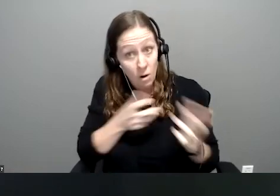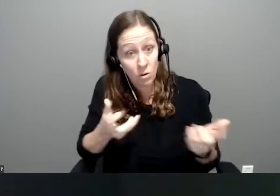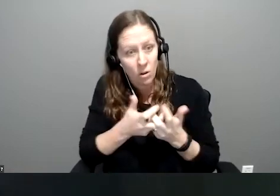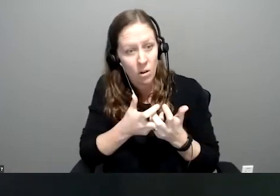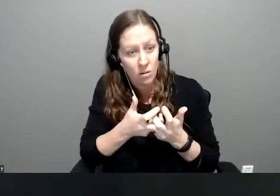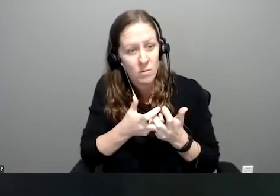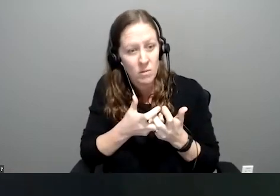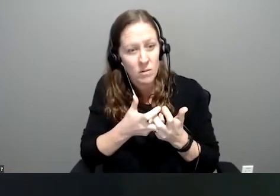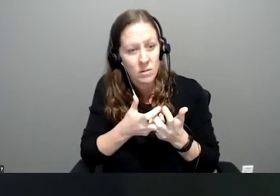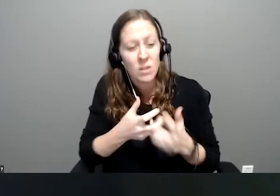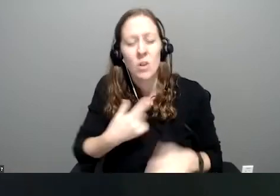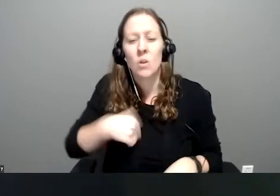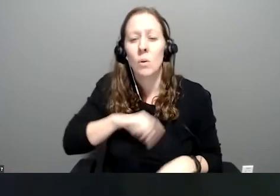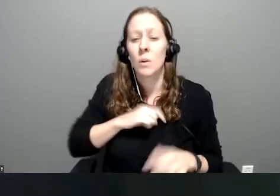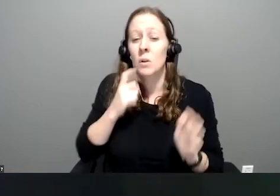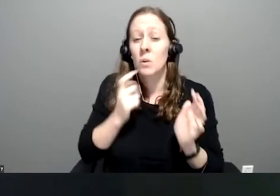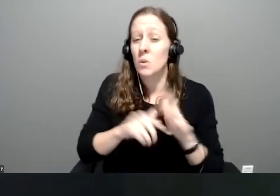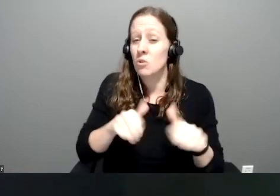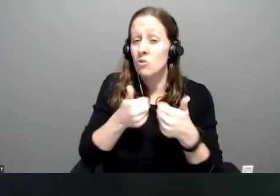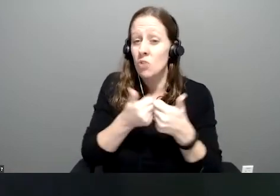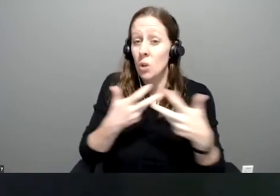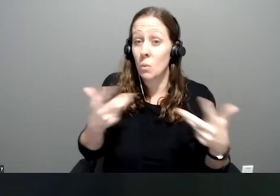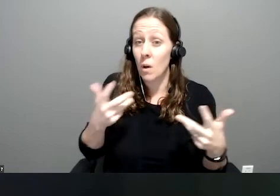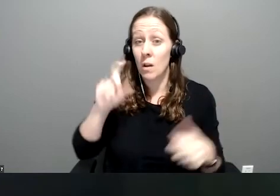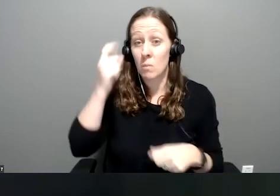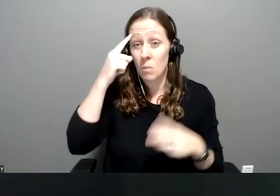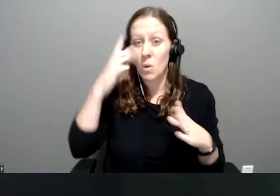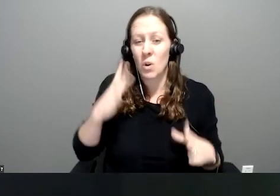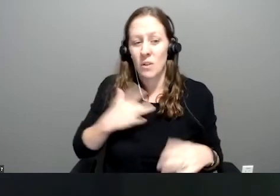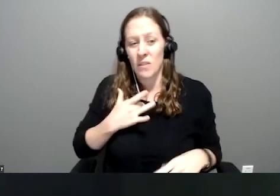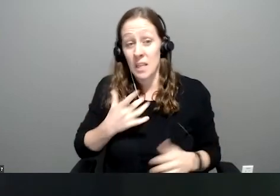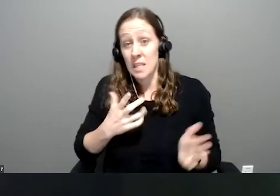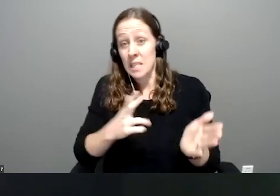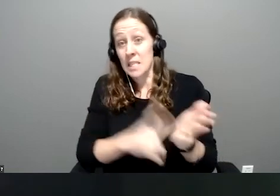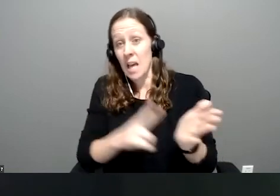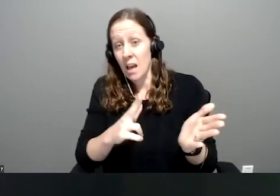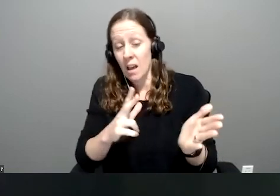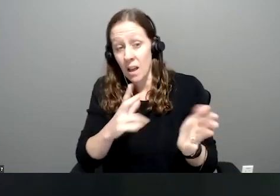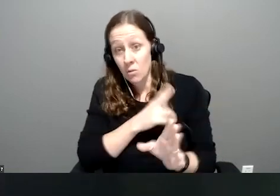reluctant to sign up for the workshop because they believe they are already practicing diversity in